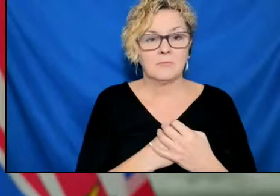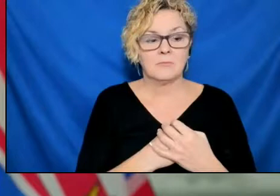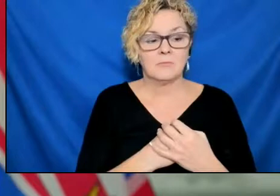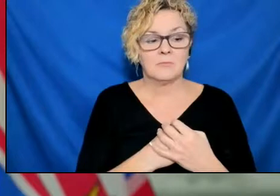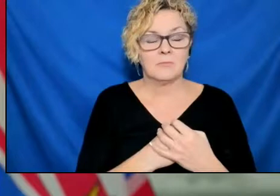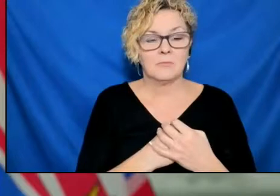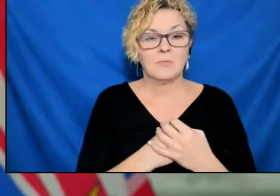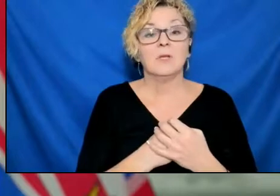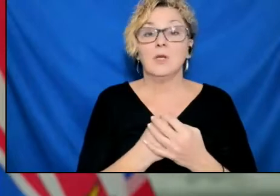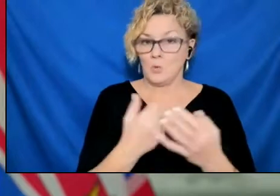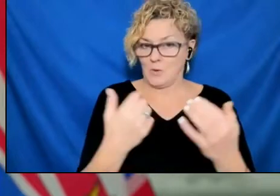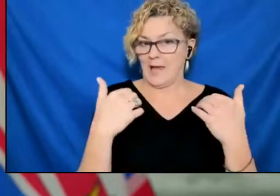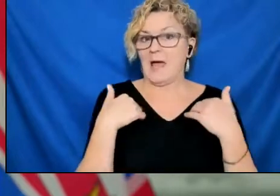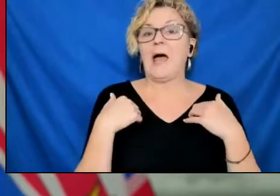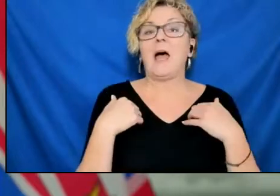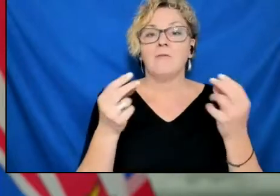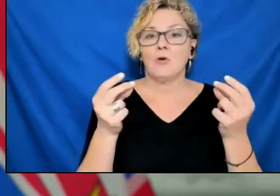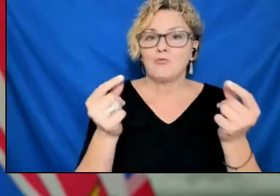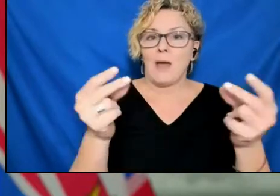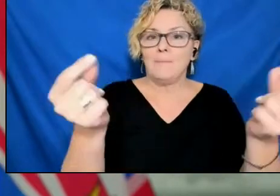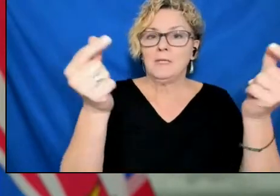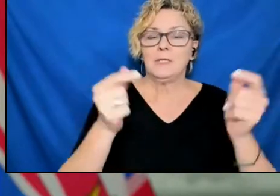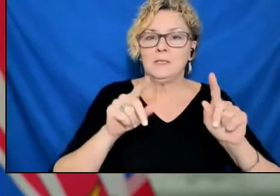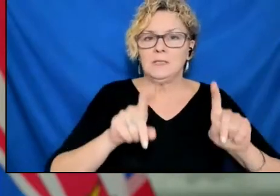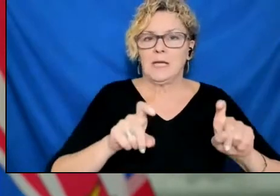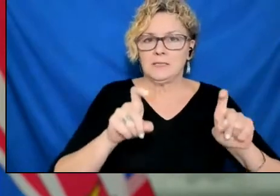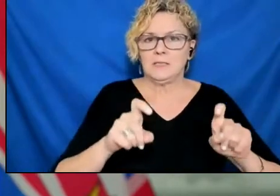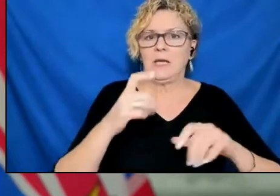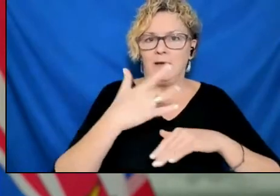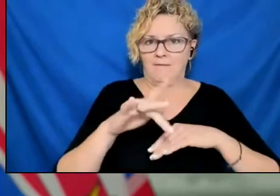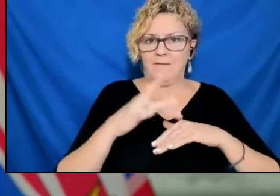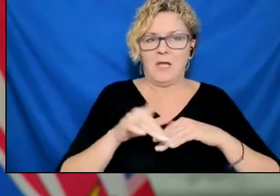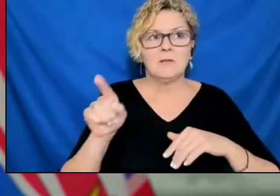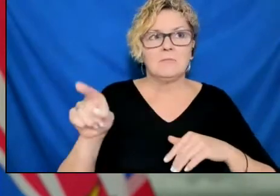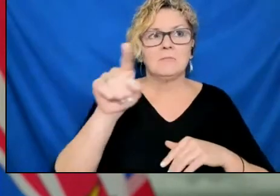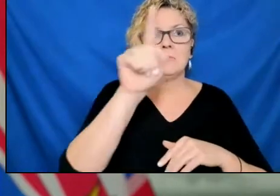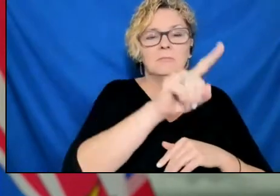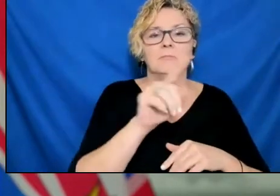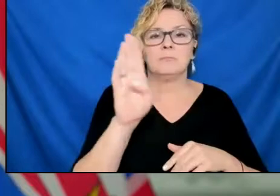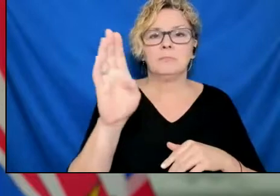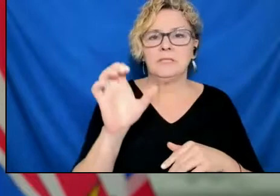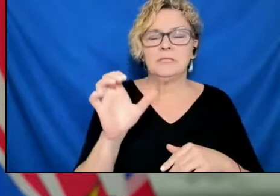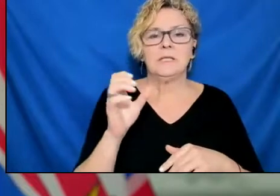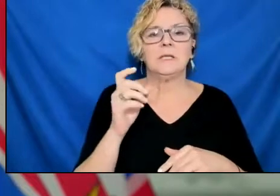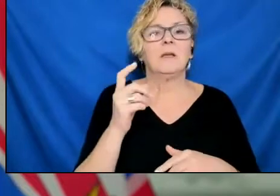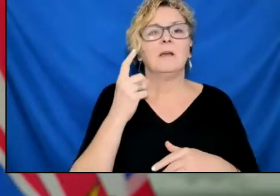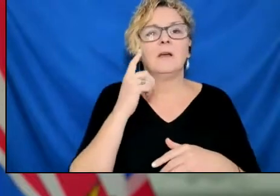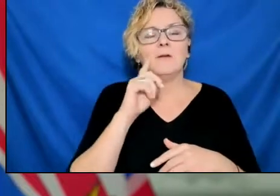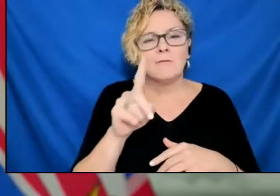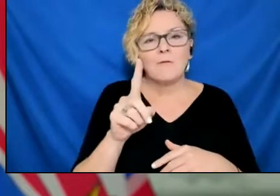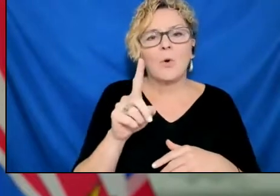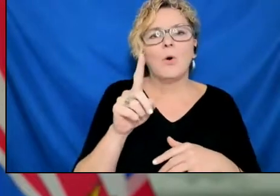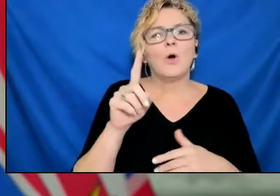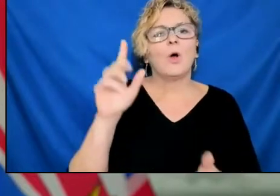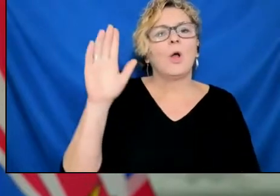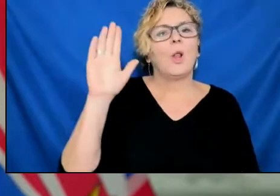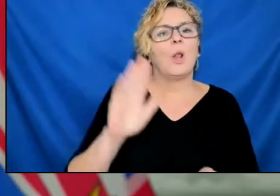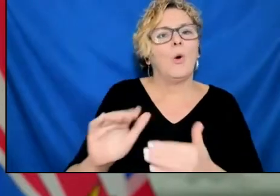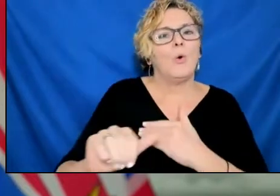Rapid testing that we have available in the province is now being used across the province